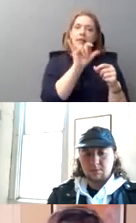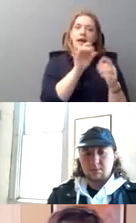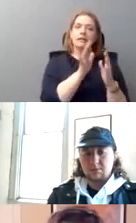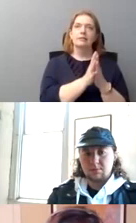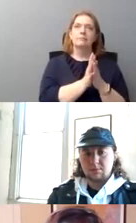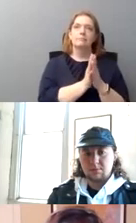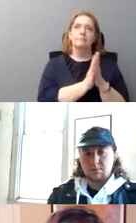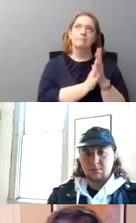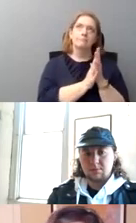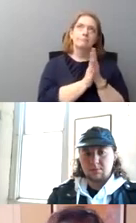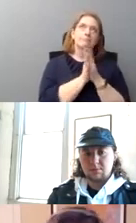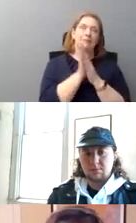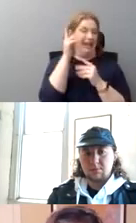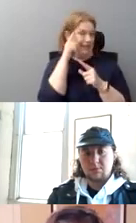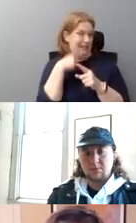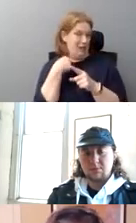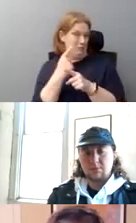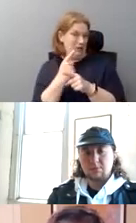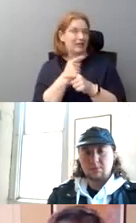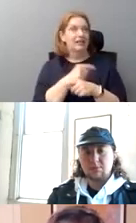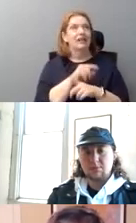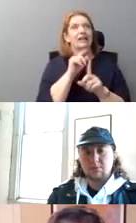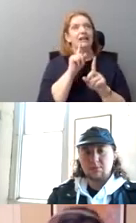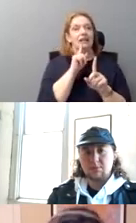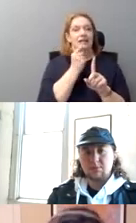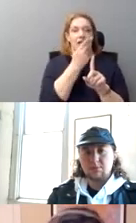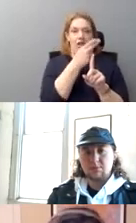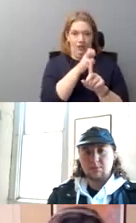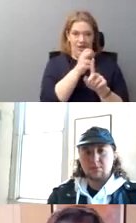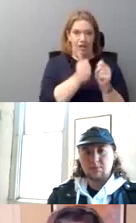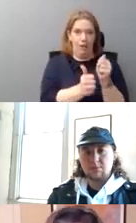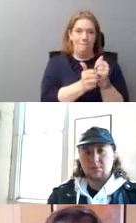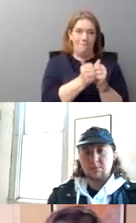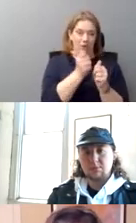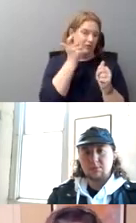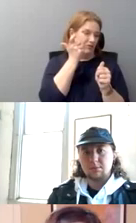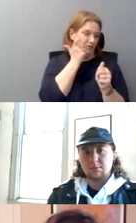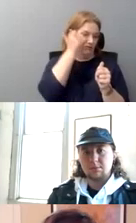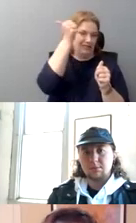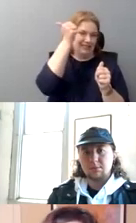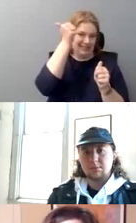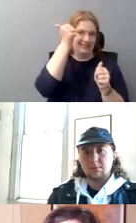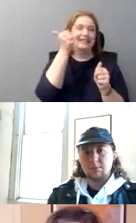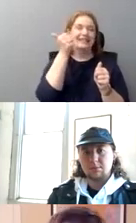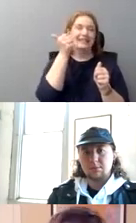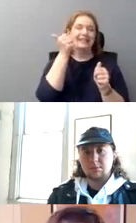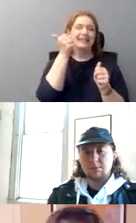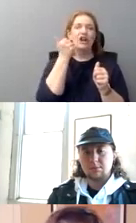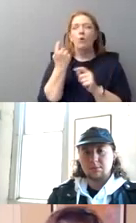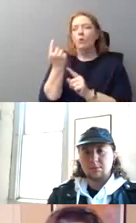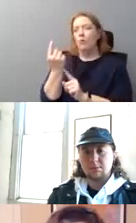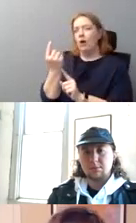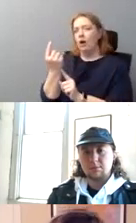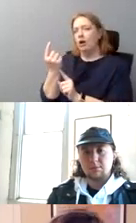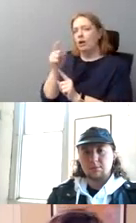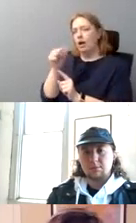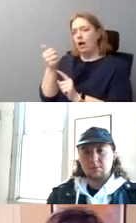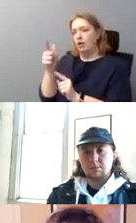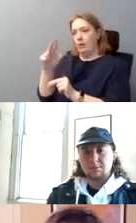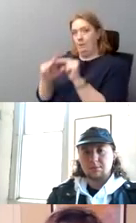I think I'm correct, the most recent. There's one property that was built earlier, perhaps,